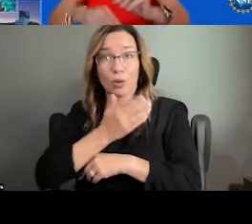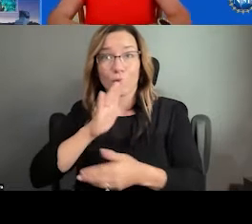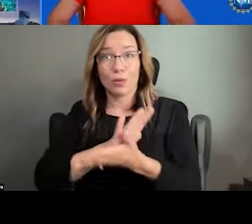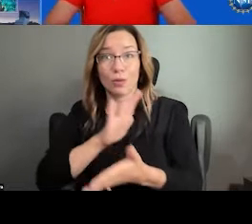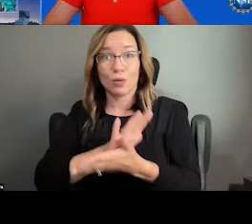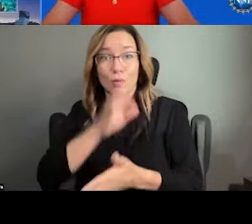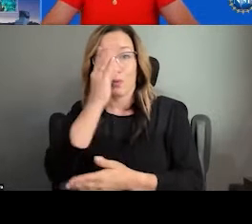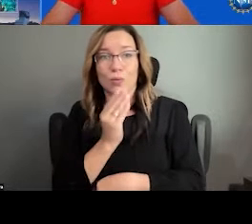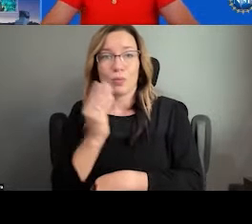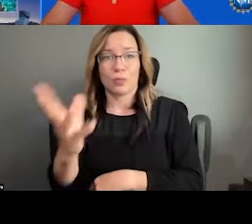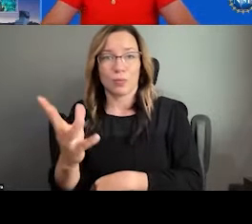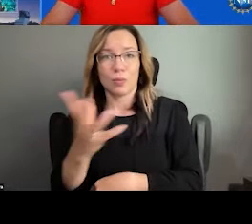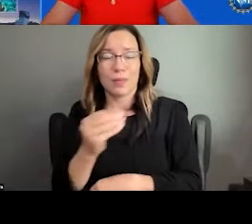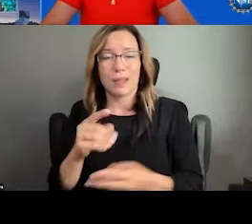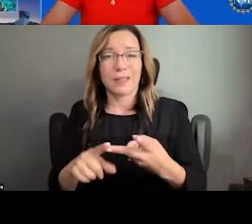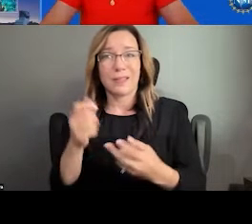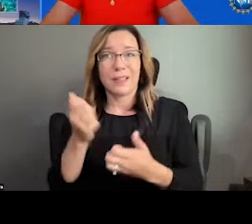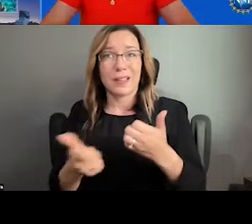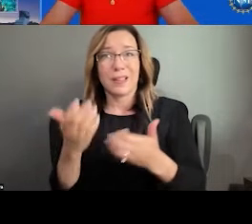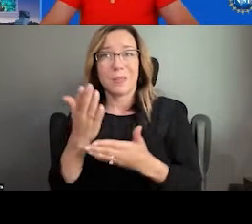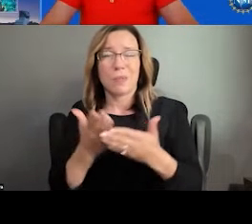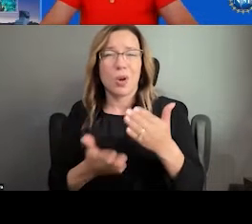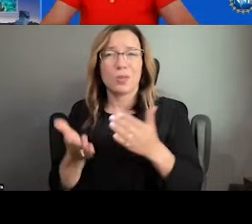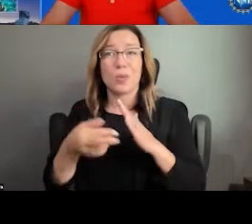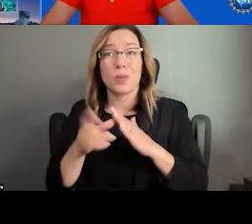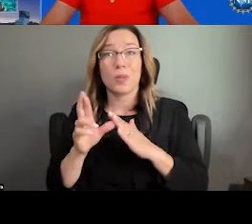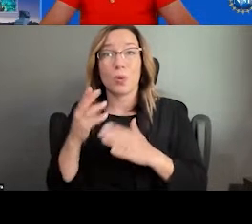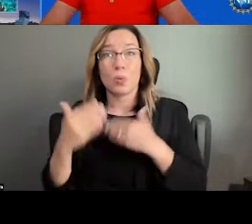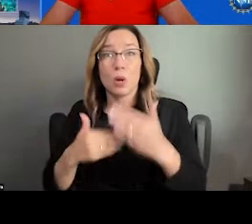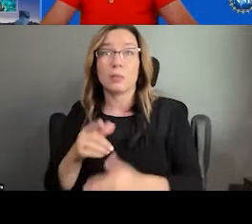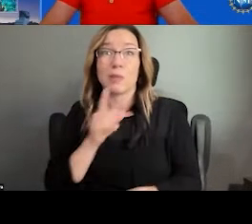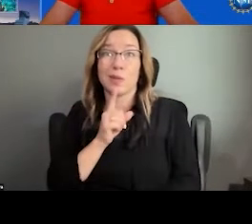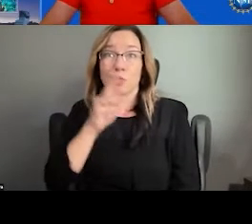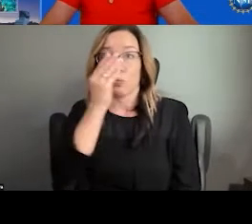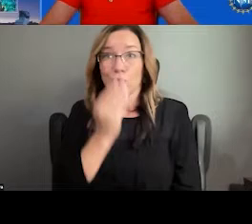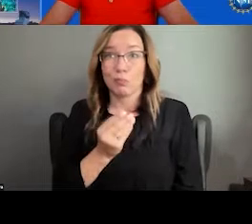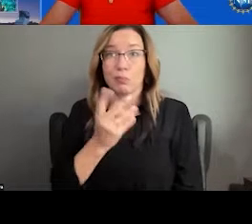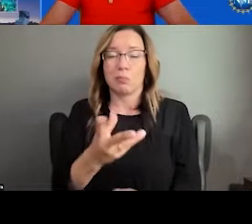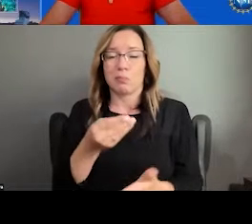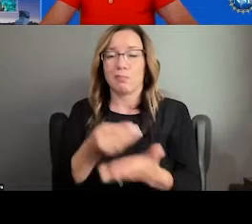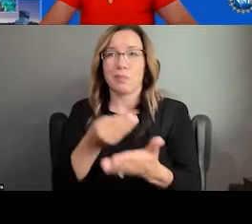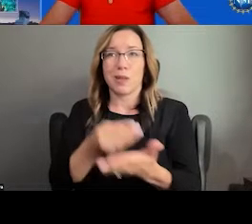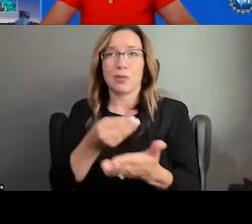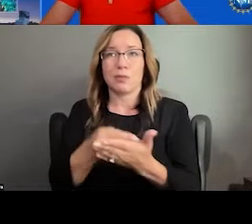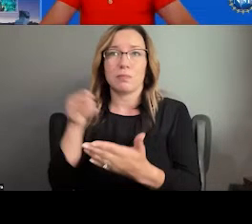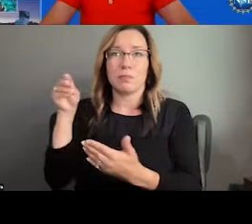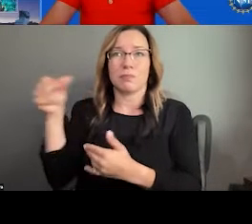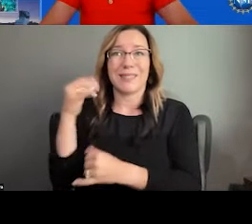frankly any parts of the review process that there is funding of an international branch campus of